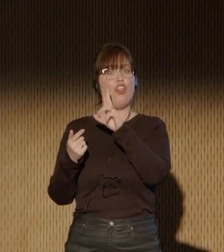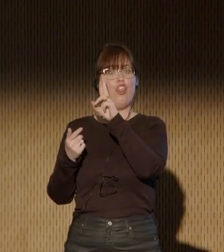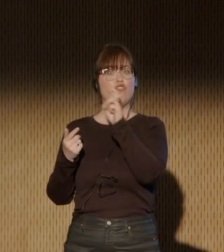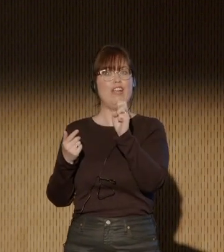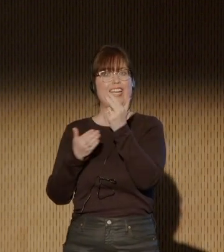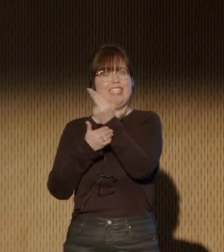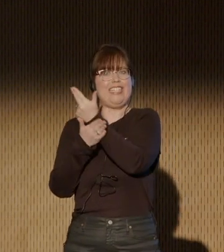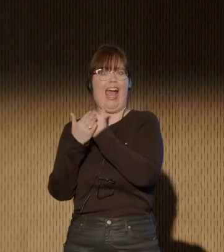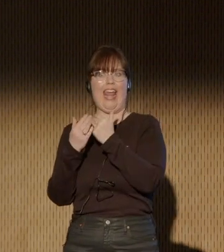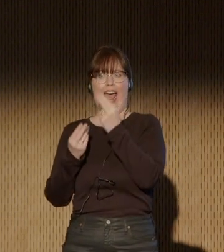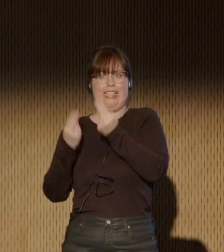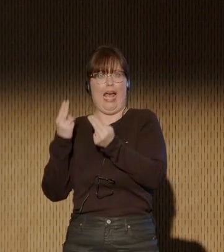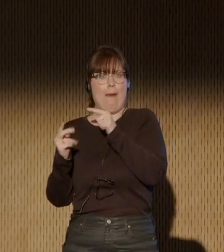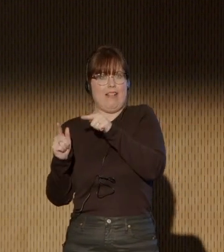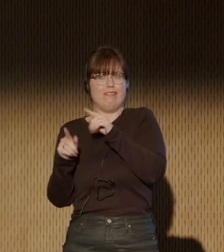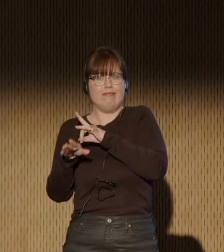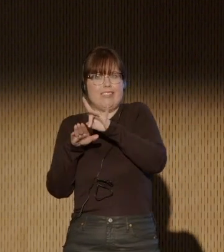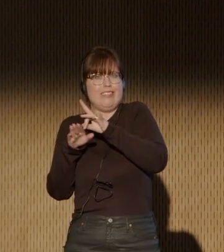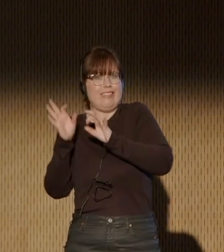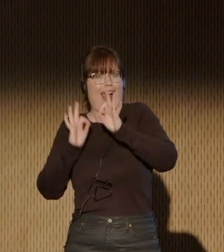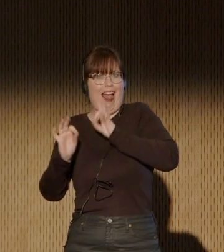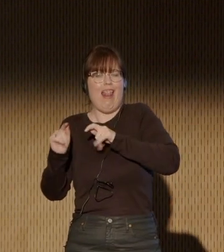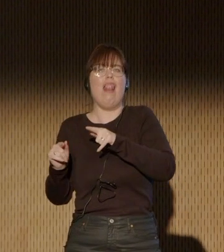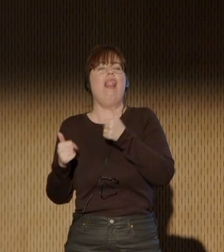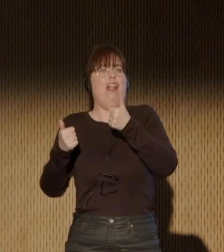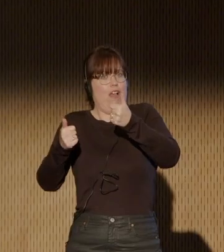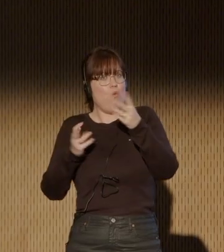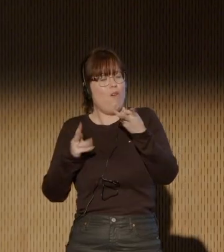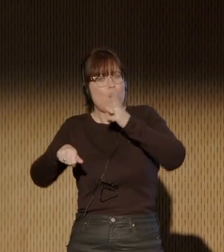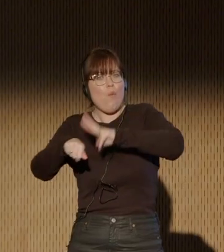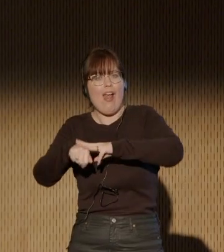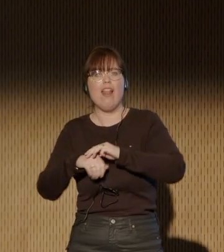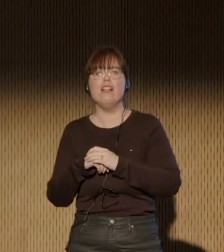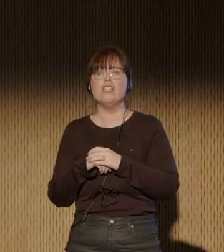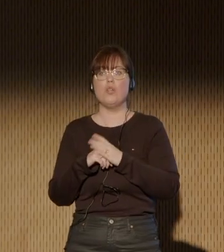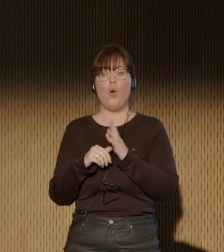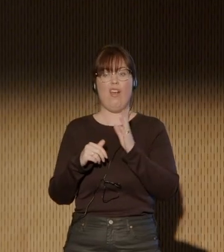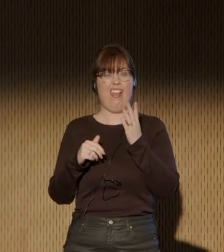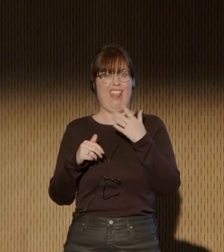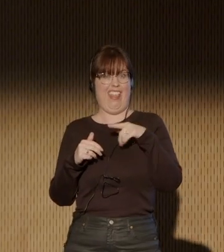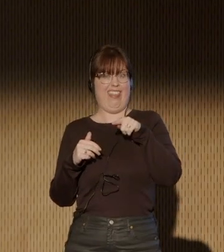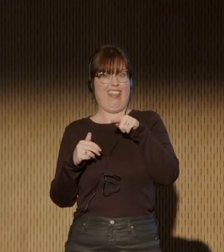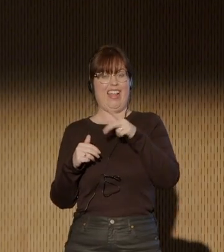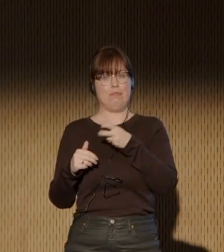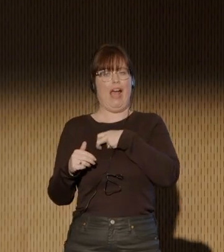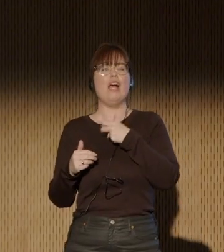effective. So this third badge would support the impact framework. It would be for people who want